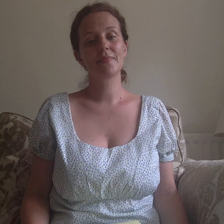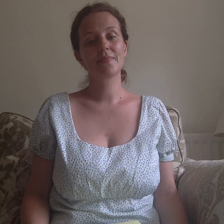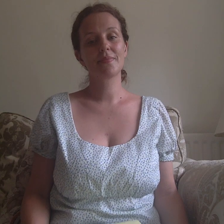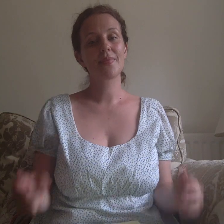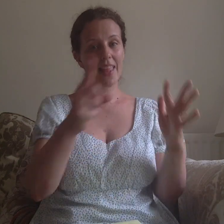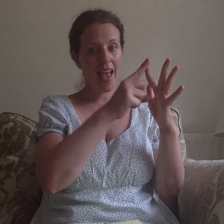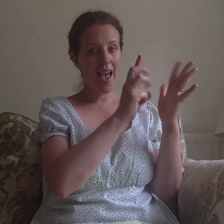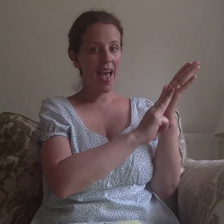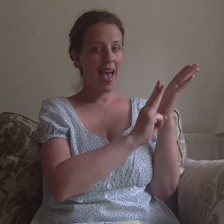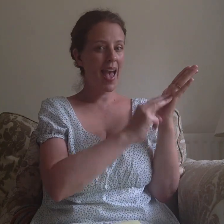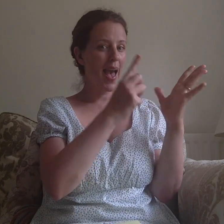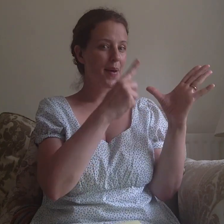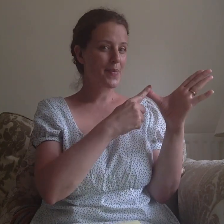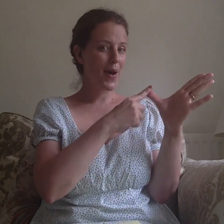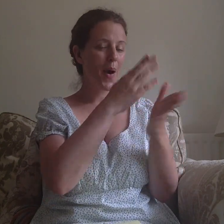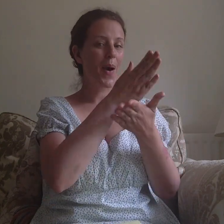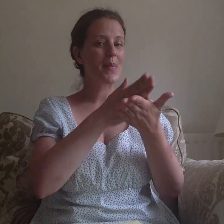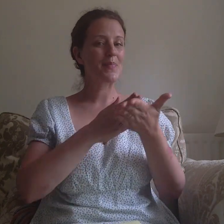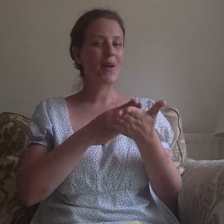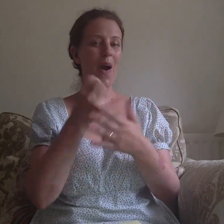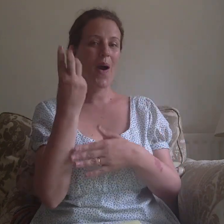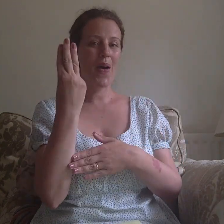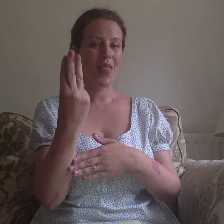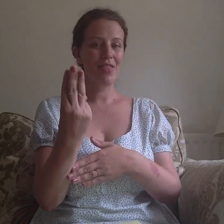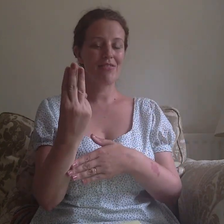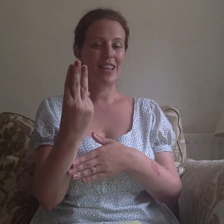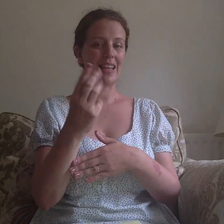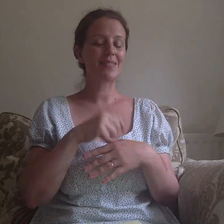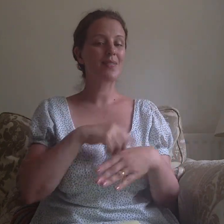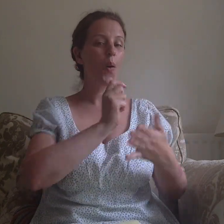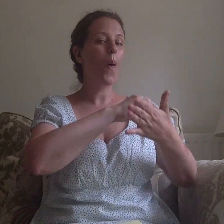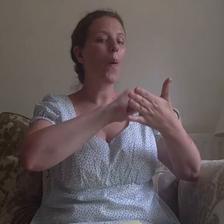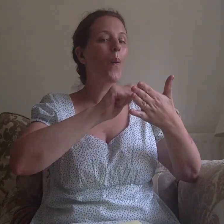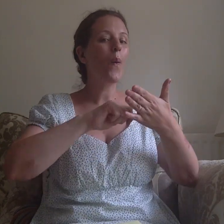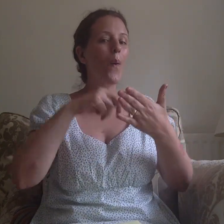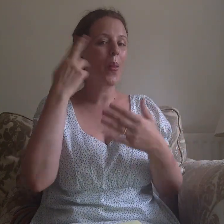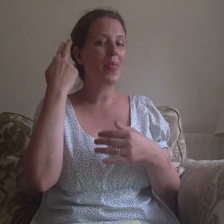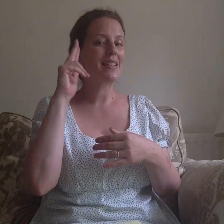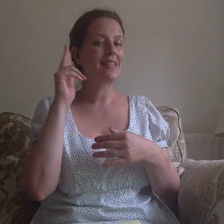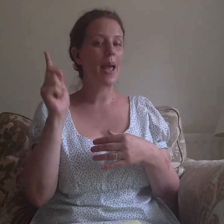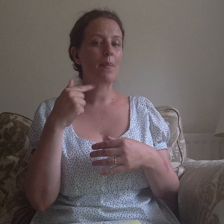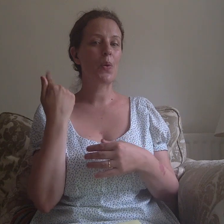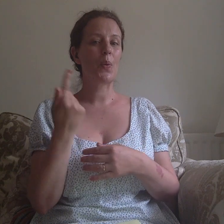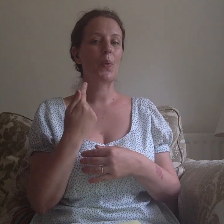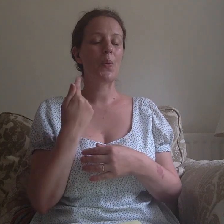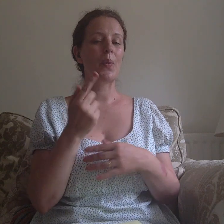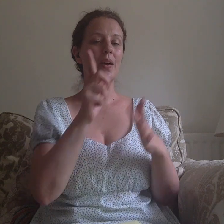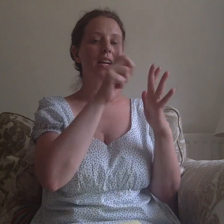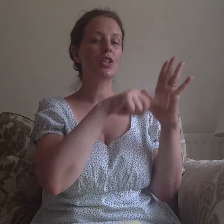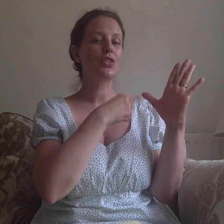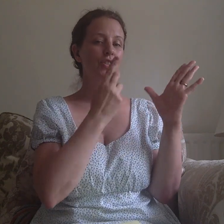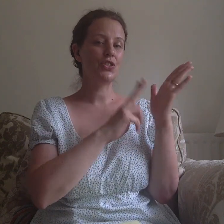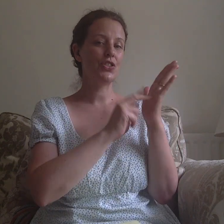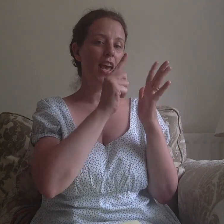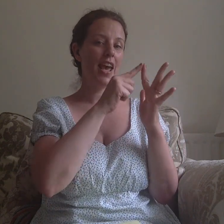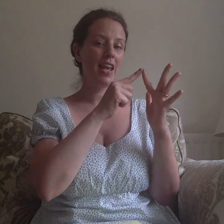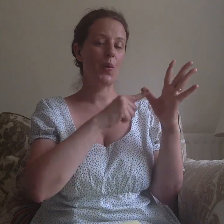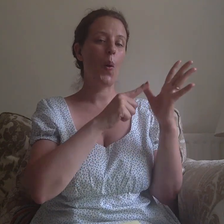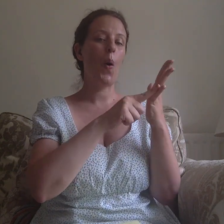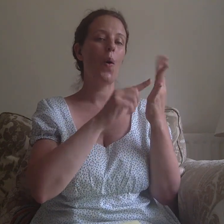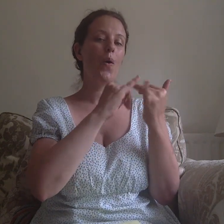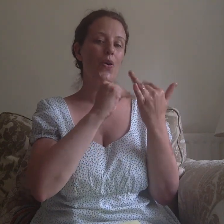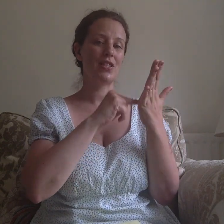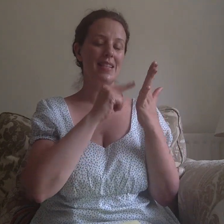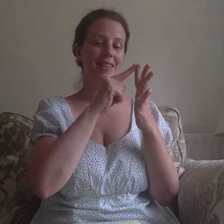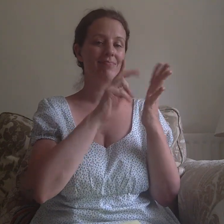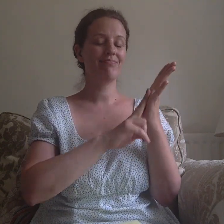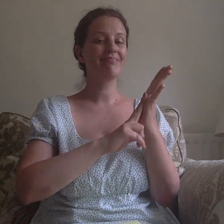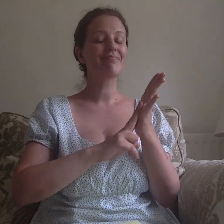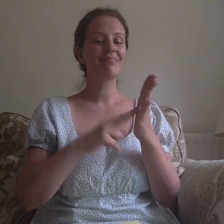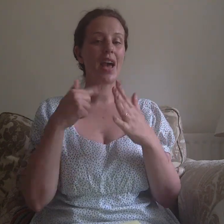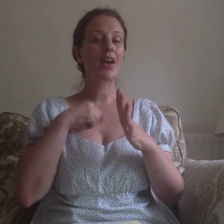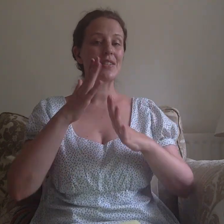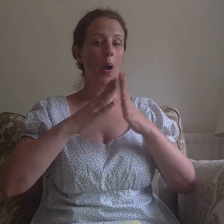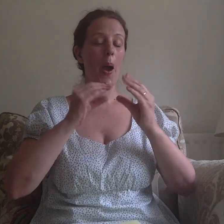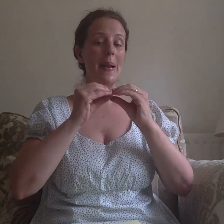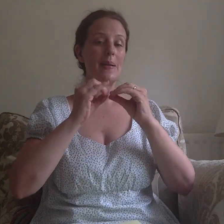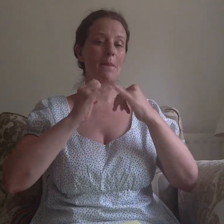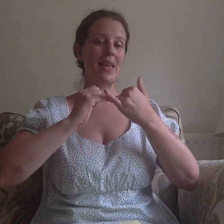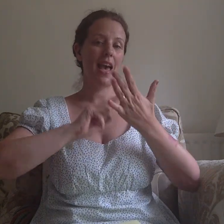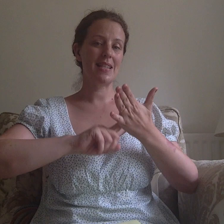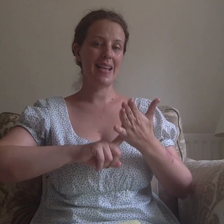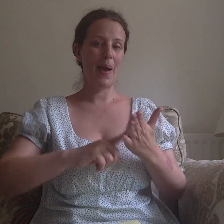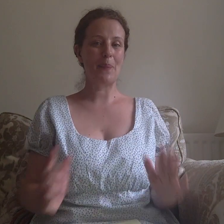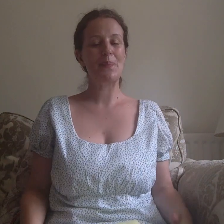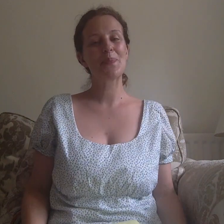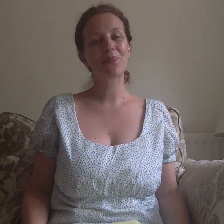Emma part 3 by Jane Austen signed in BSL.